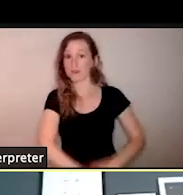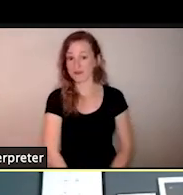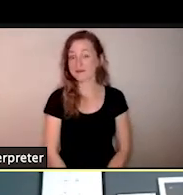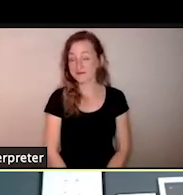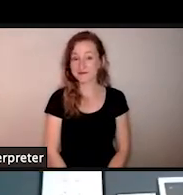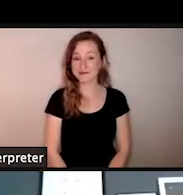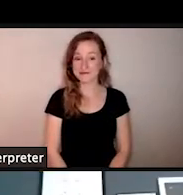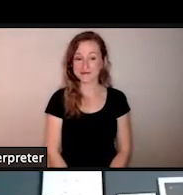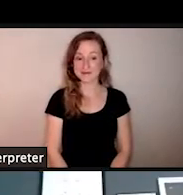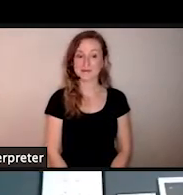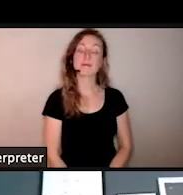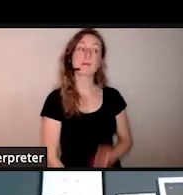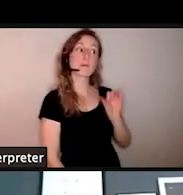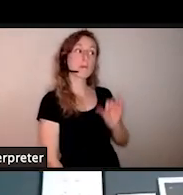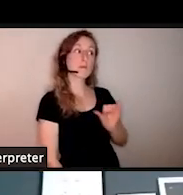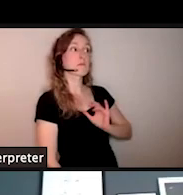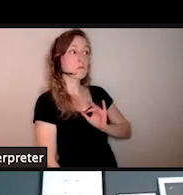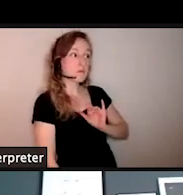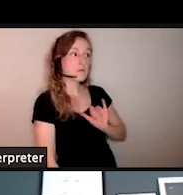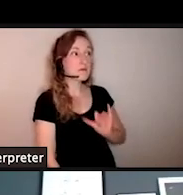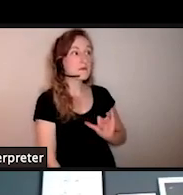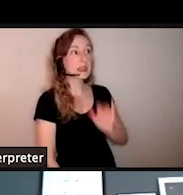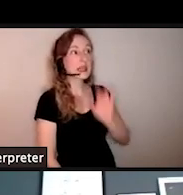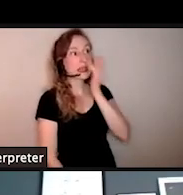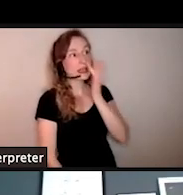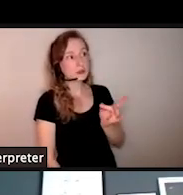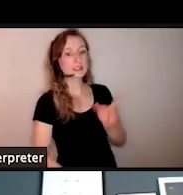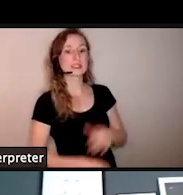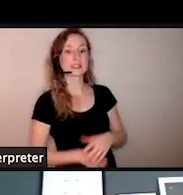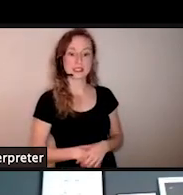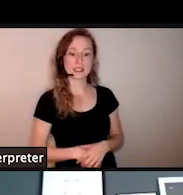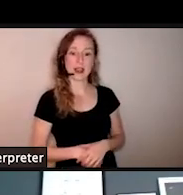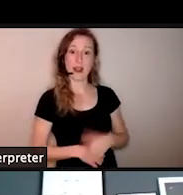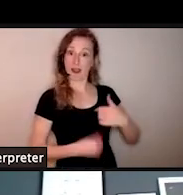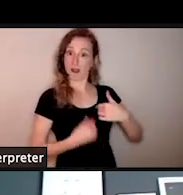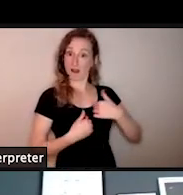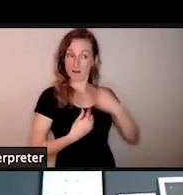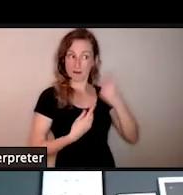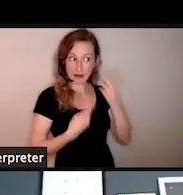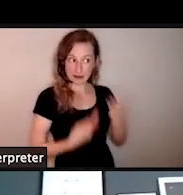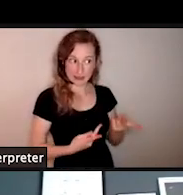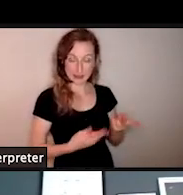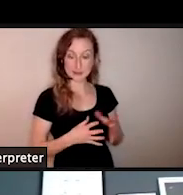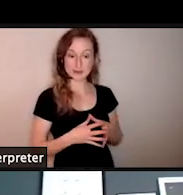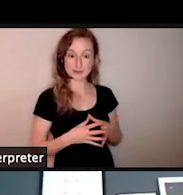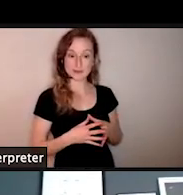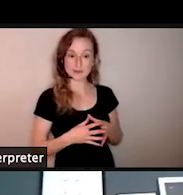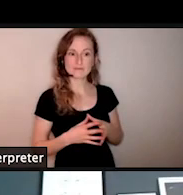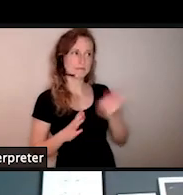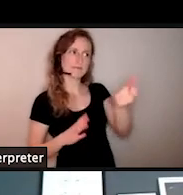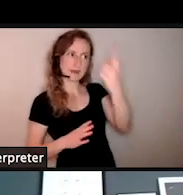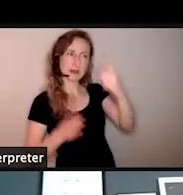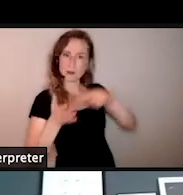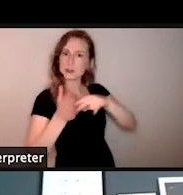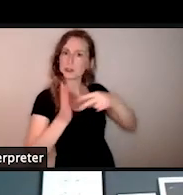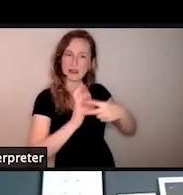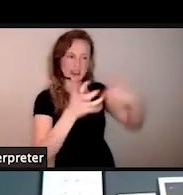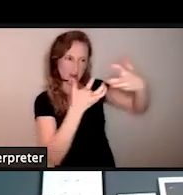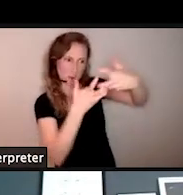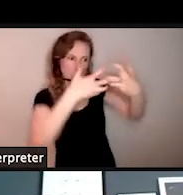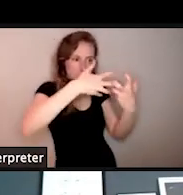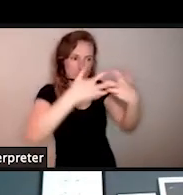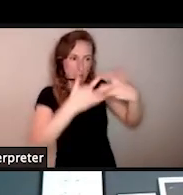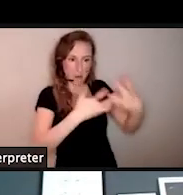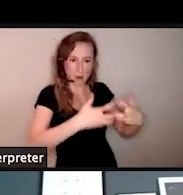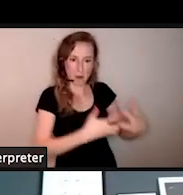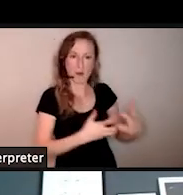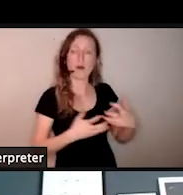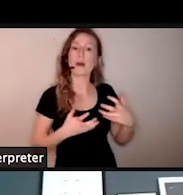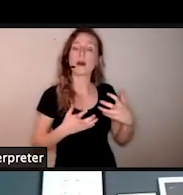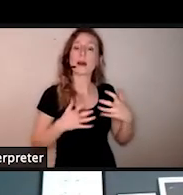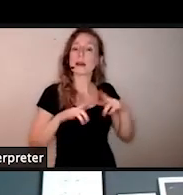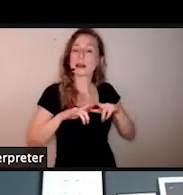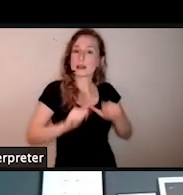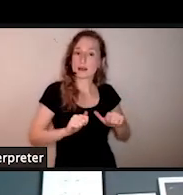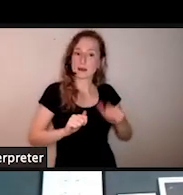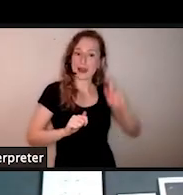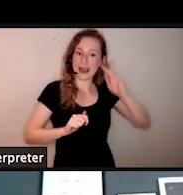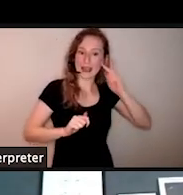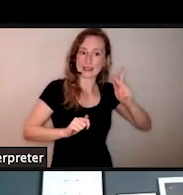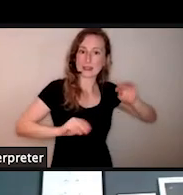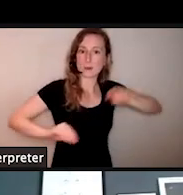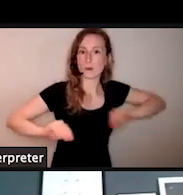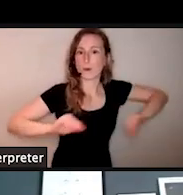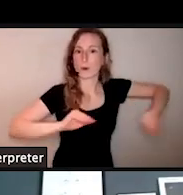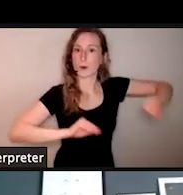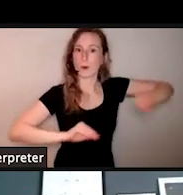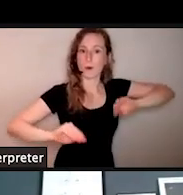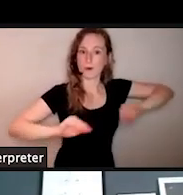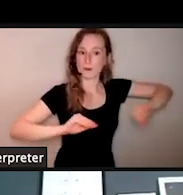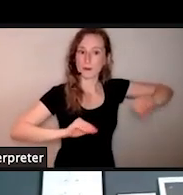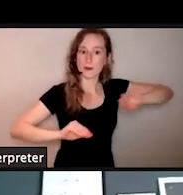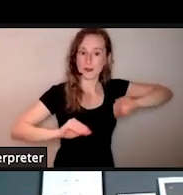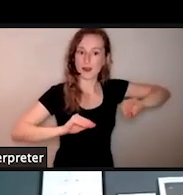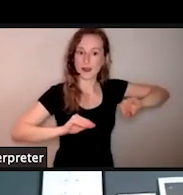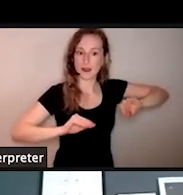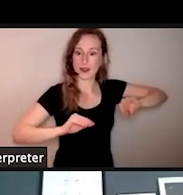That is really interesting because I am seeing a lot of movement and how the shapes look